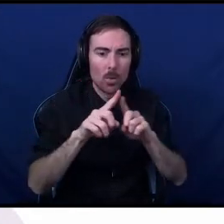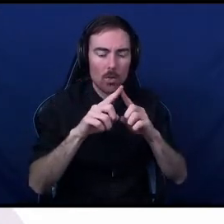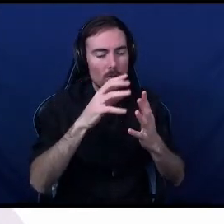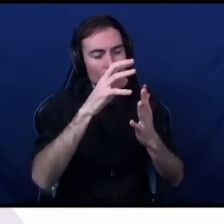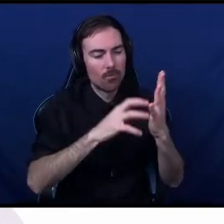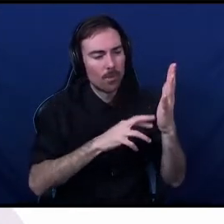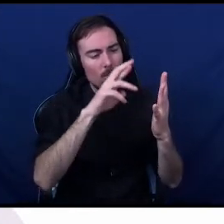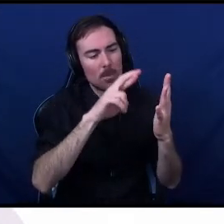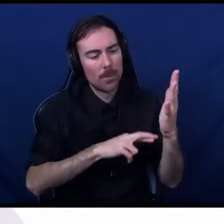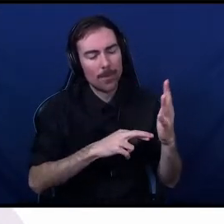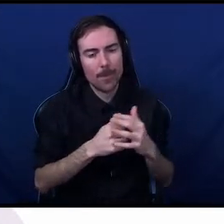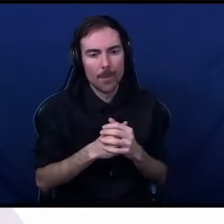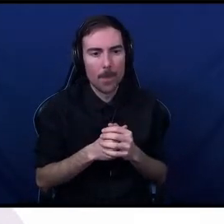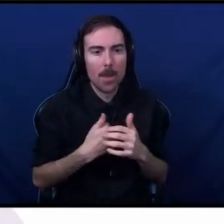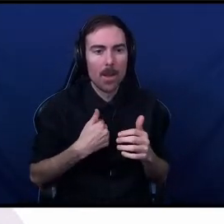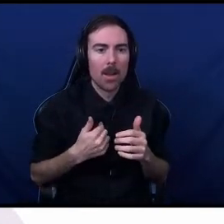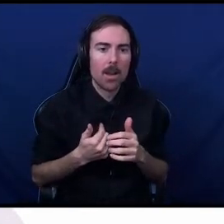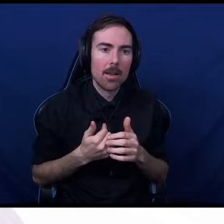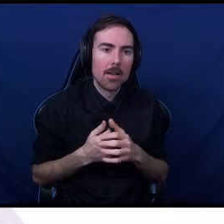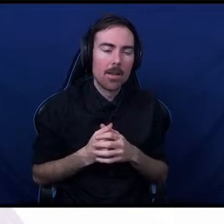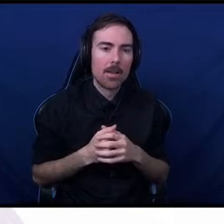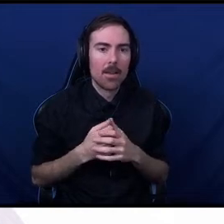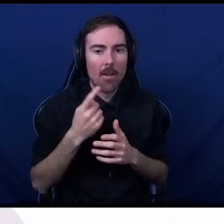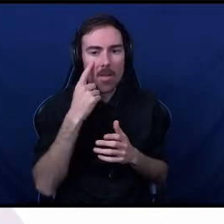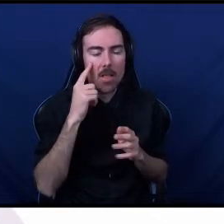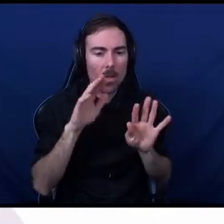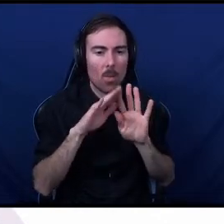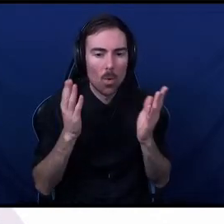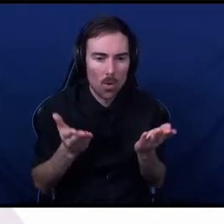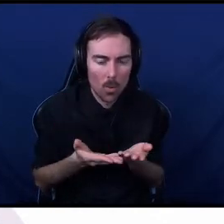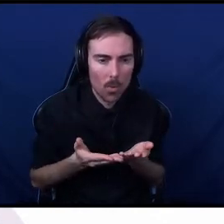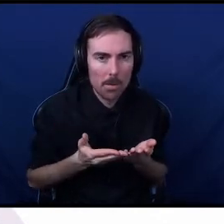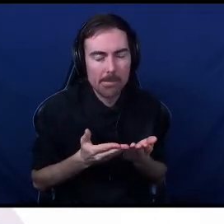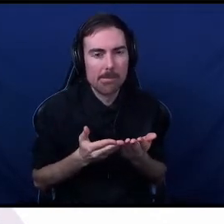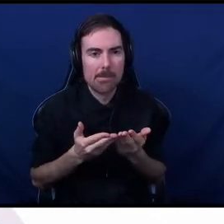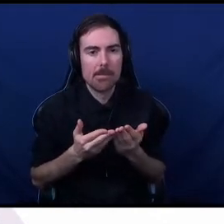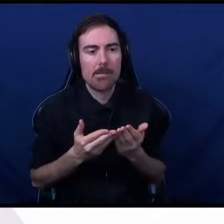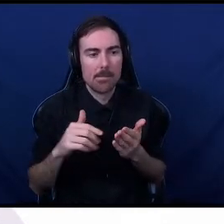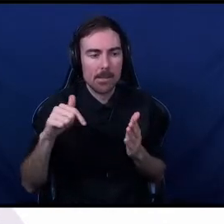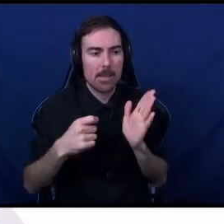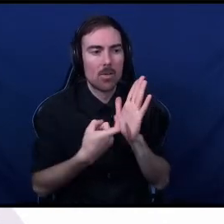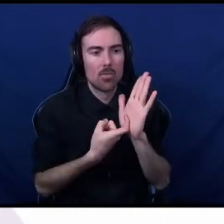kind of look at some of the world, a bunch of the hypothesis that remarkable we have as a kind of programme